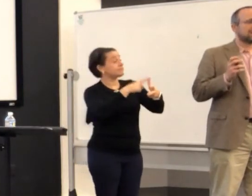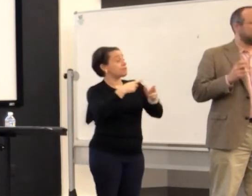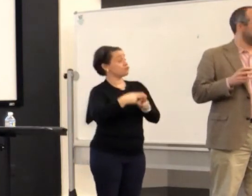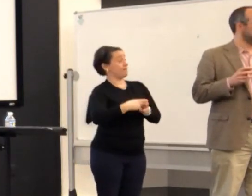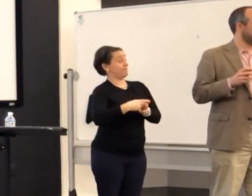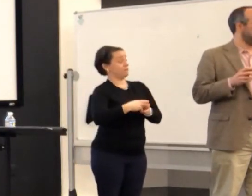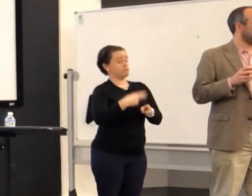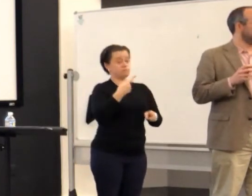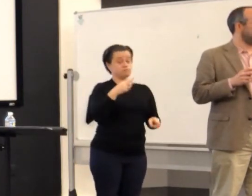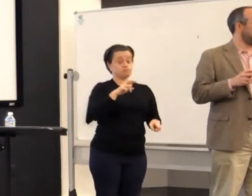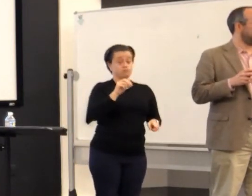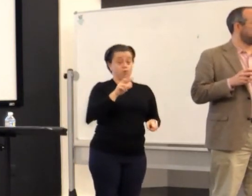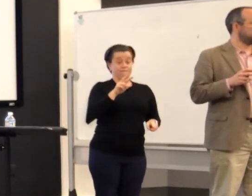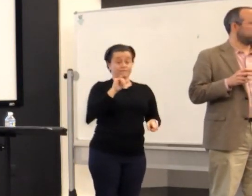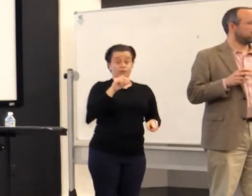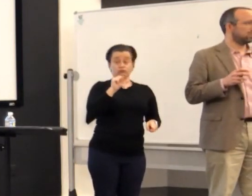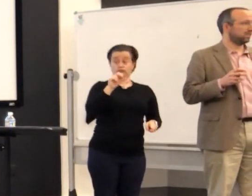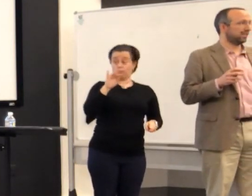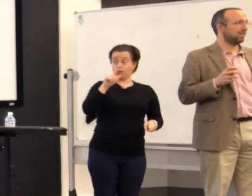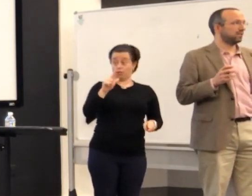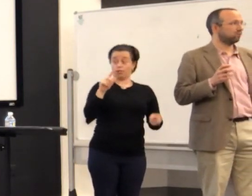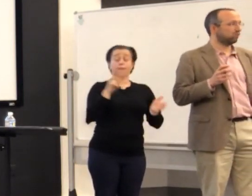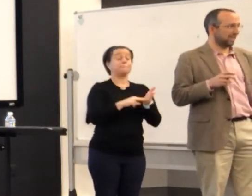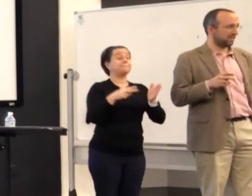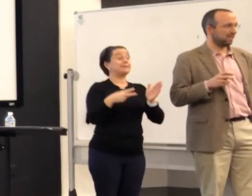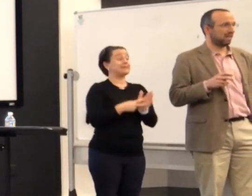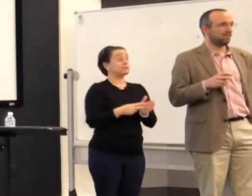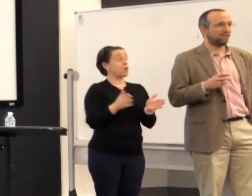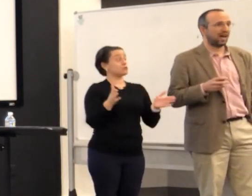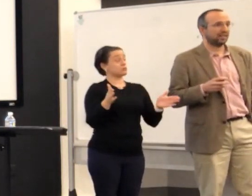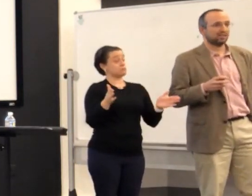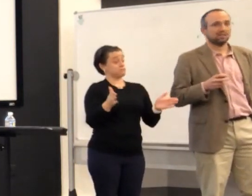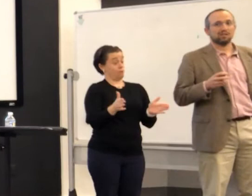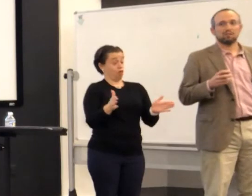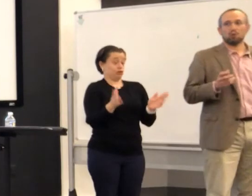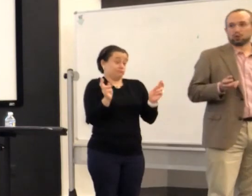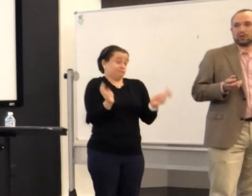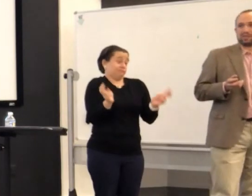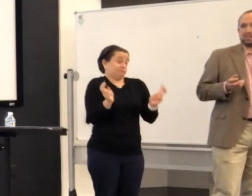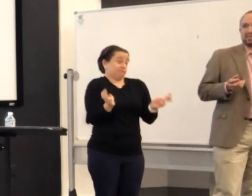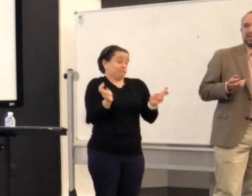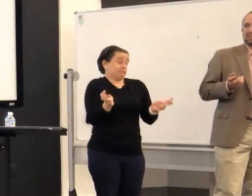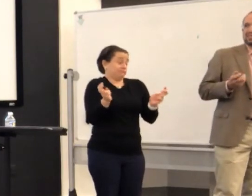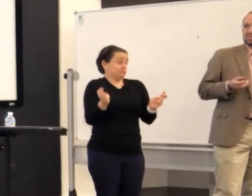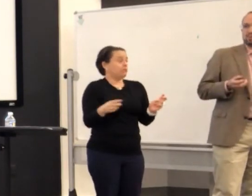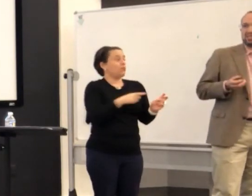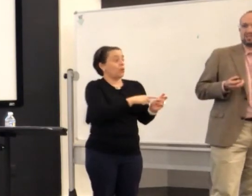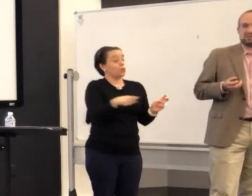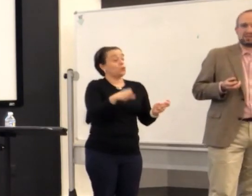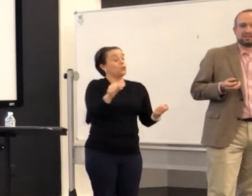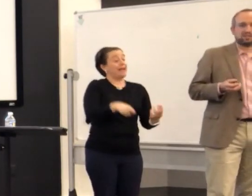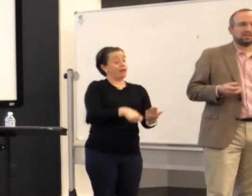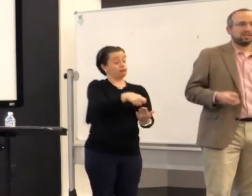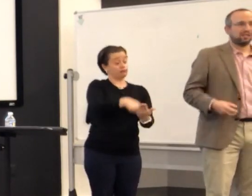scaled down patent application that can be written and filed more quickly and less expensively